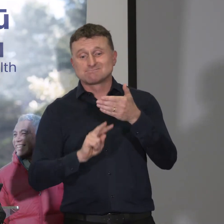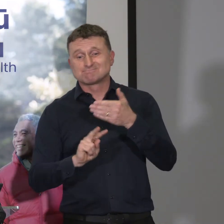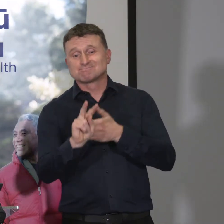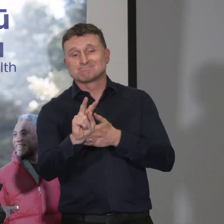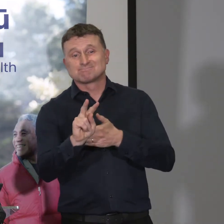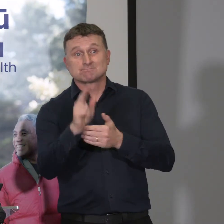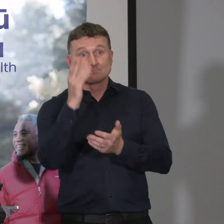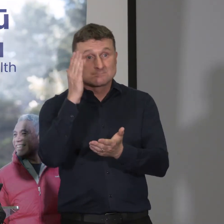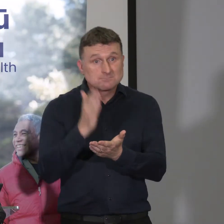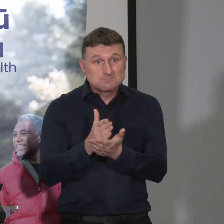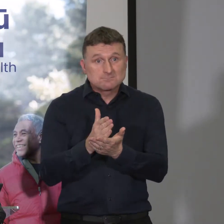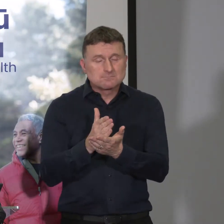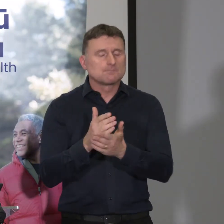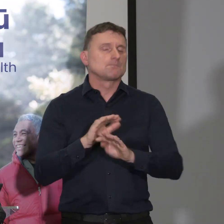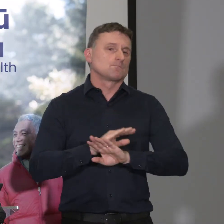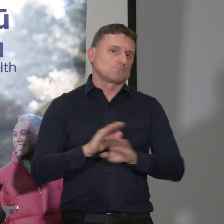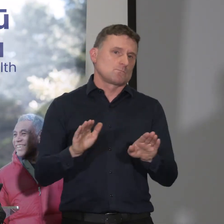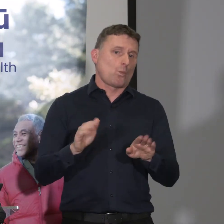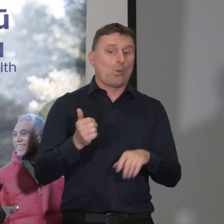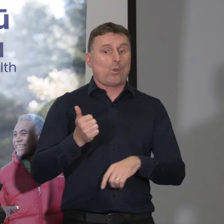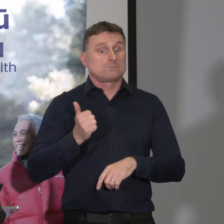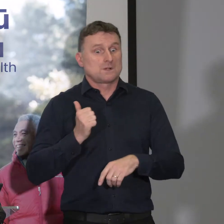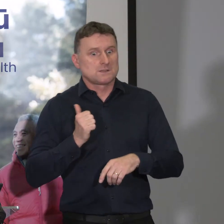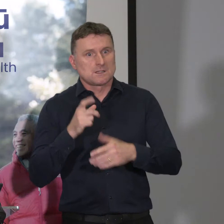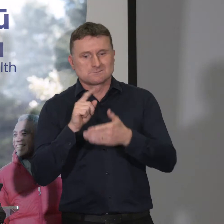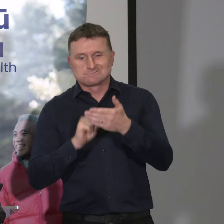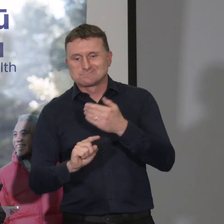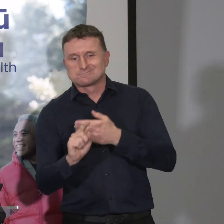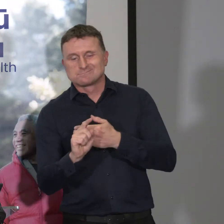modelling is not forecasting